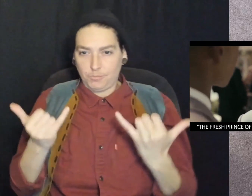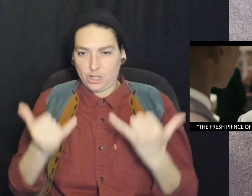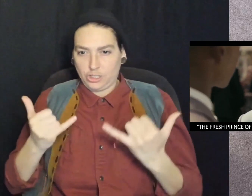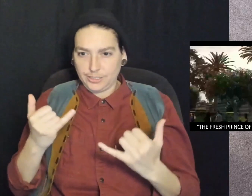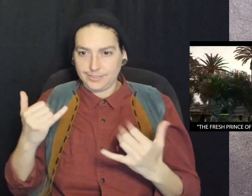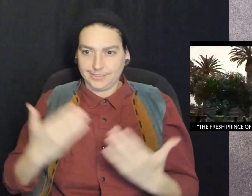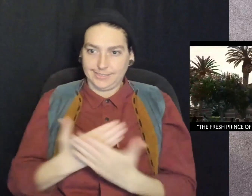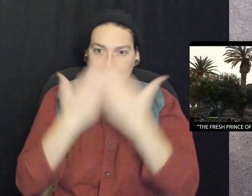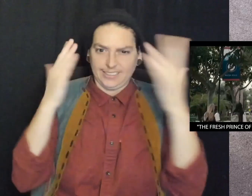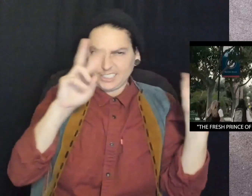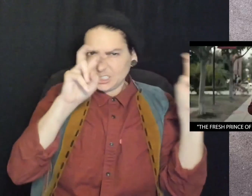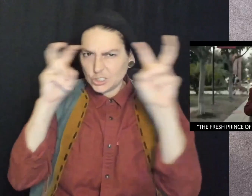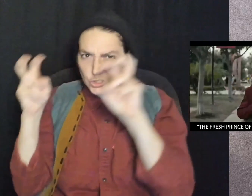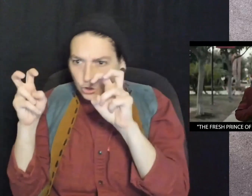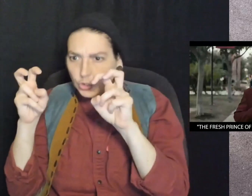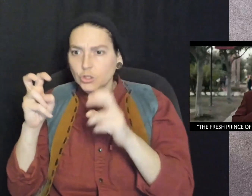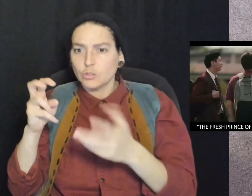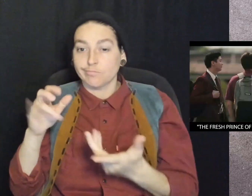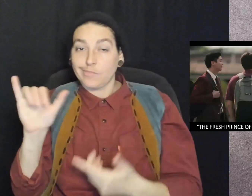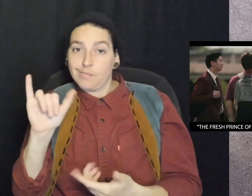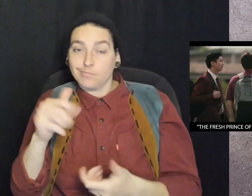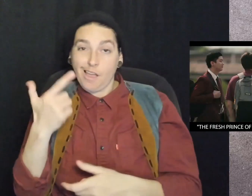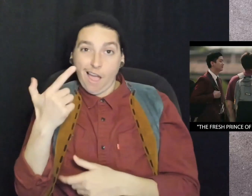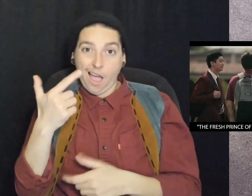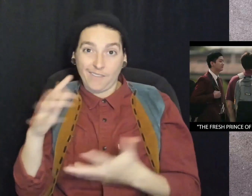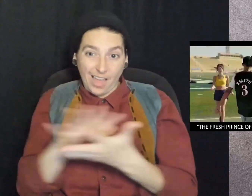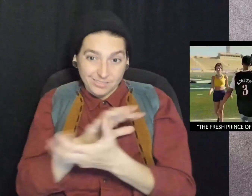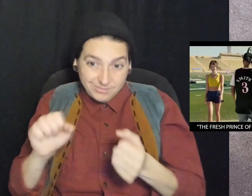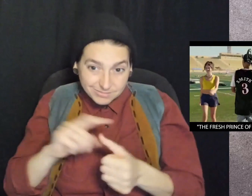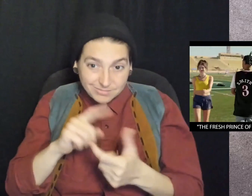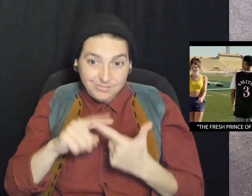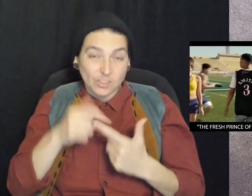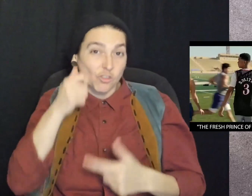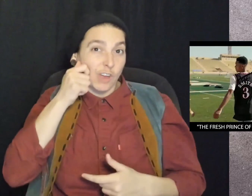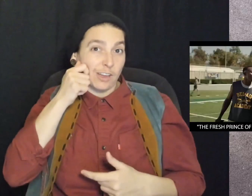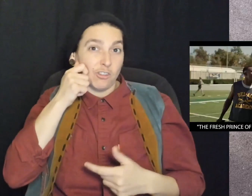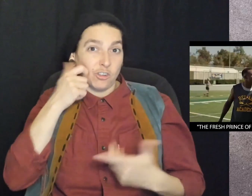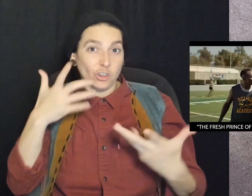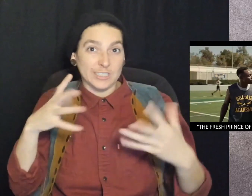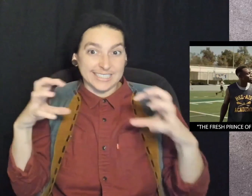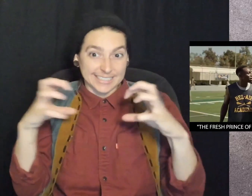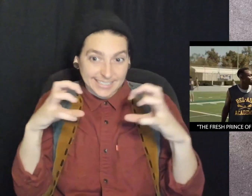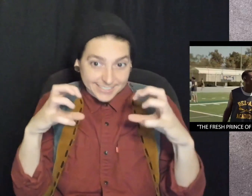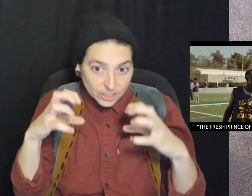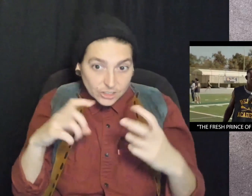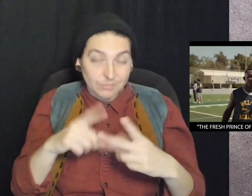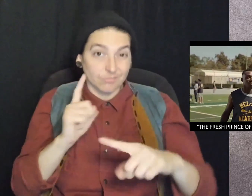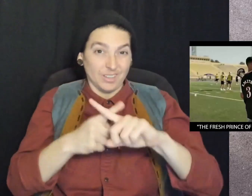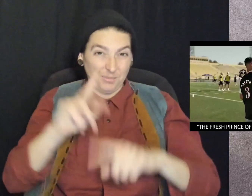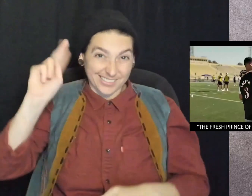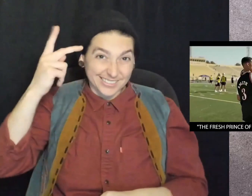with Will tackling modern-day issues like gun violence racial tension and politics